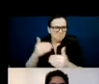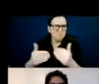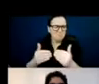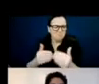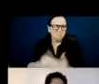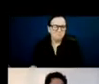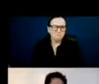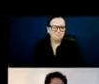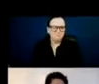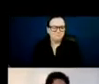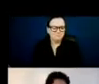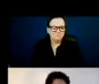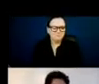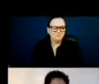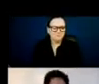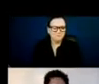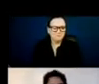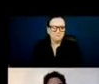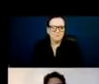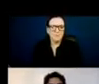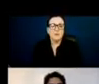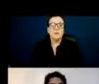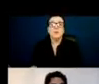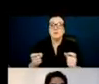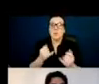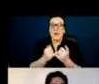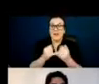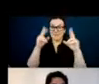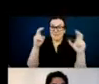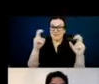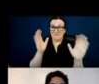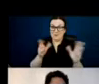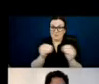So as the title says, I think it's important to acknowledge too that